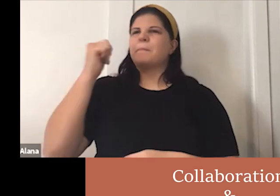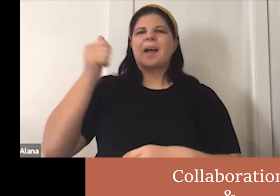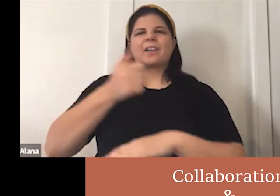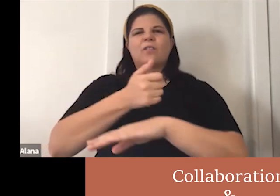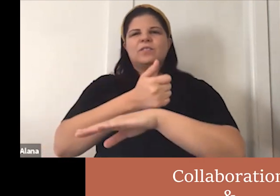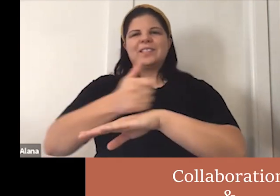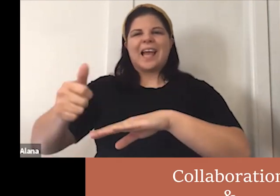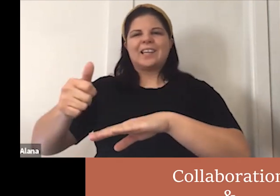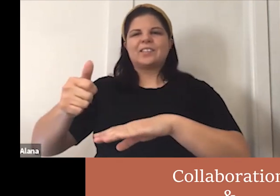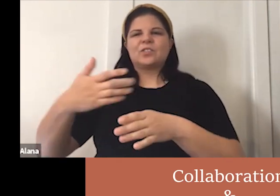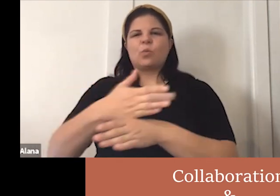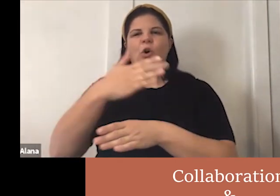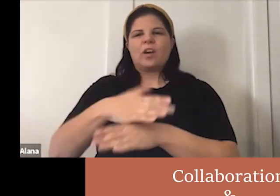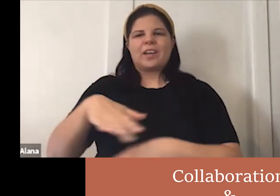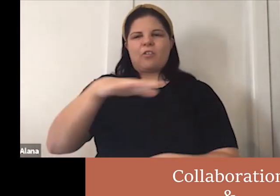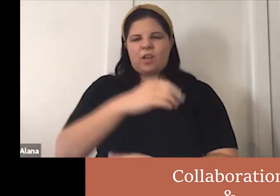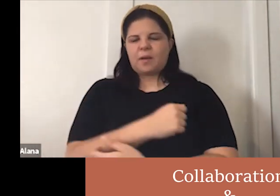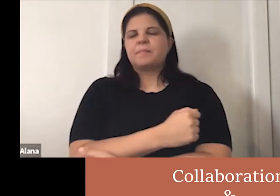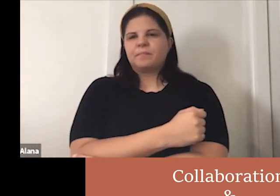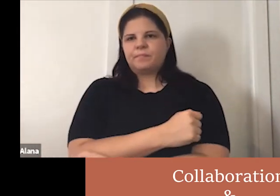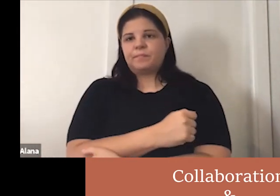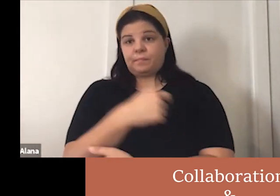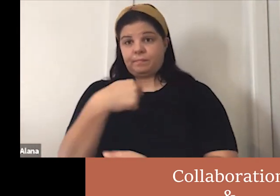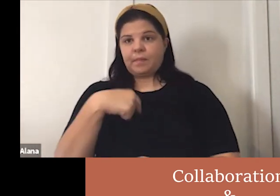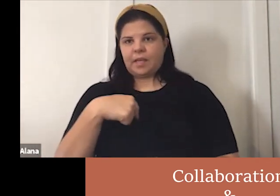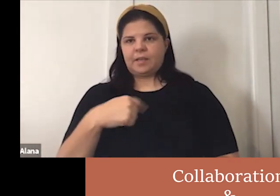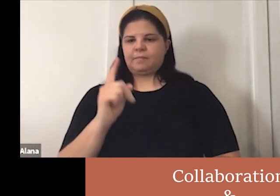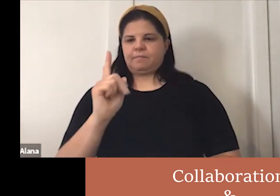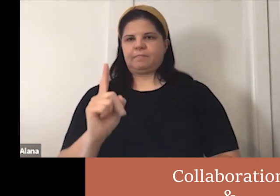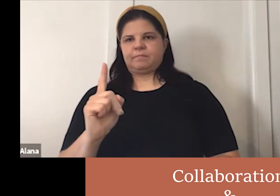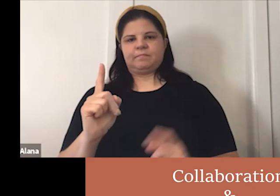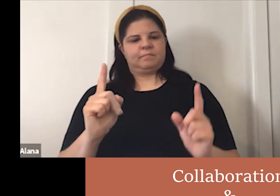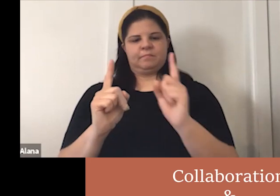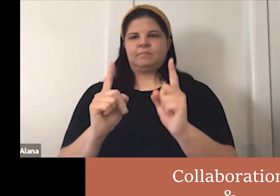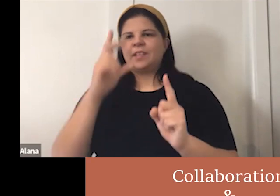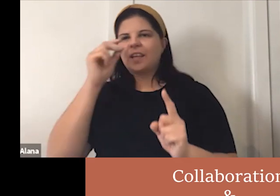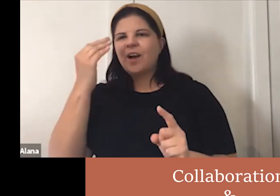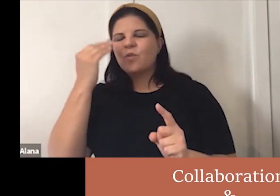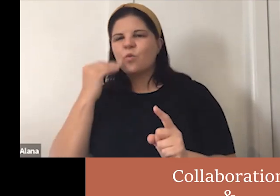I stand facing a smiling young woman.